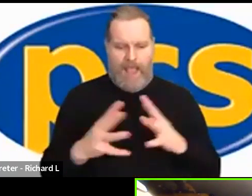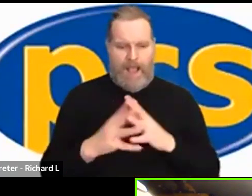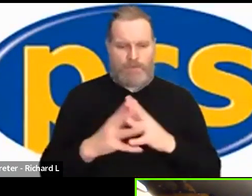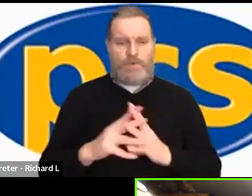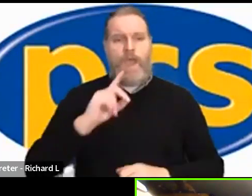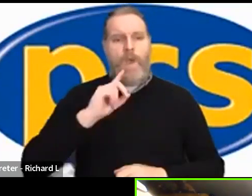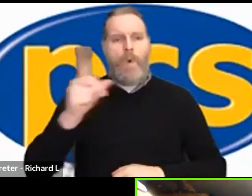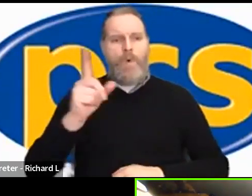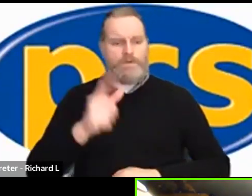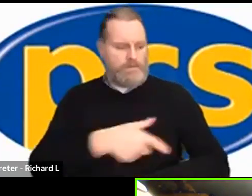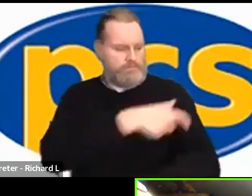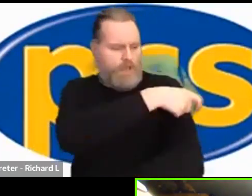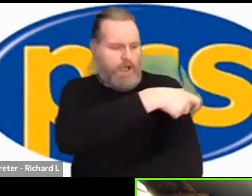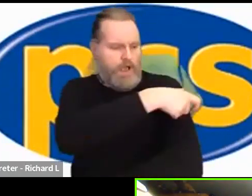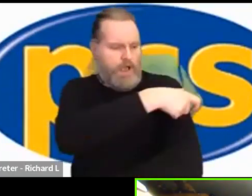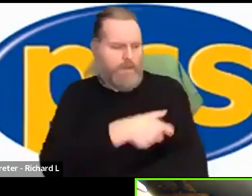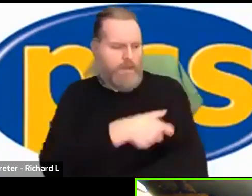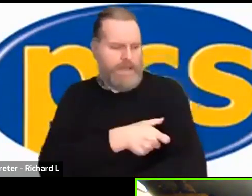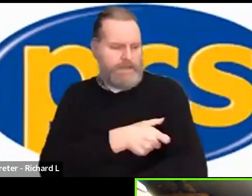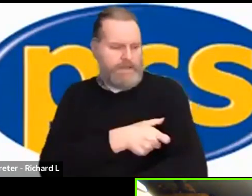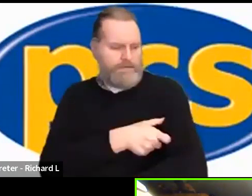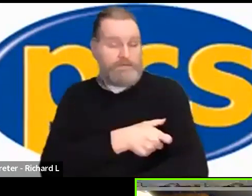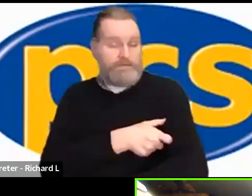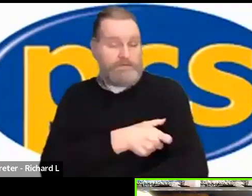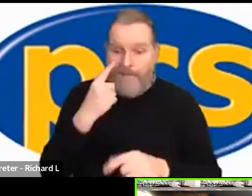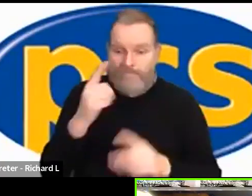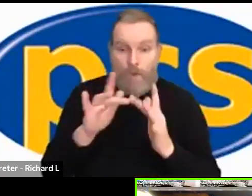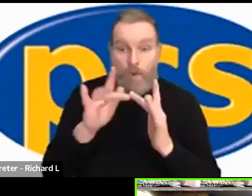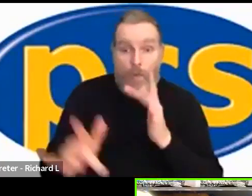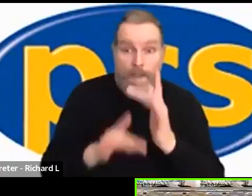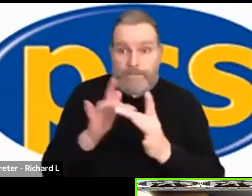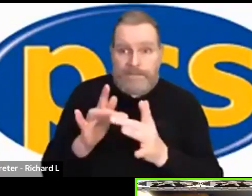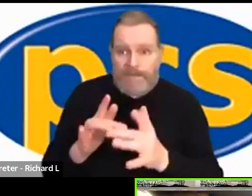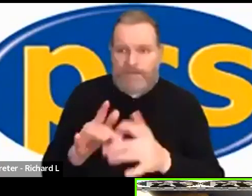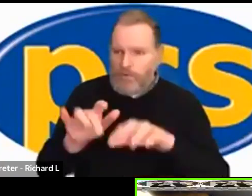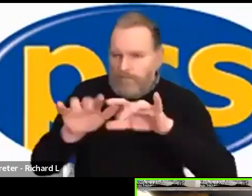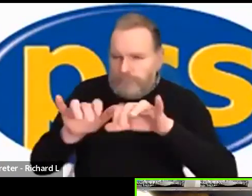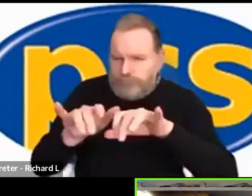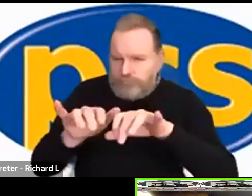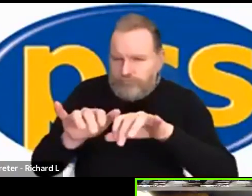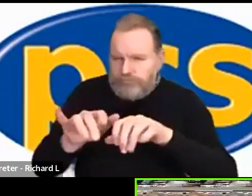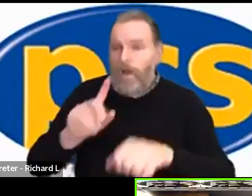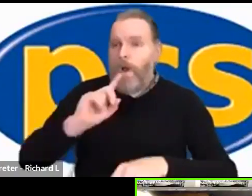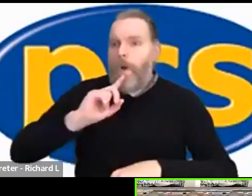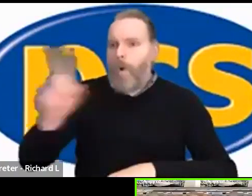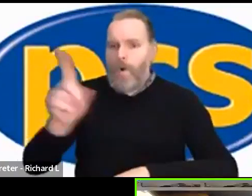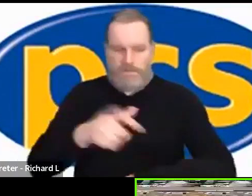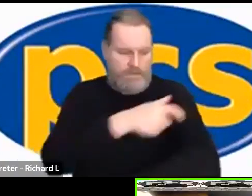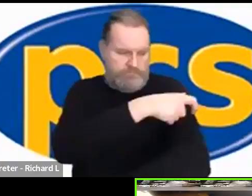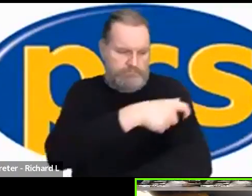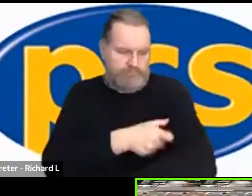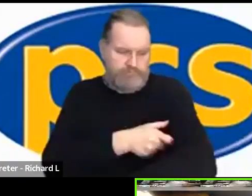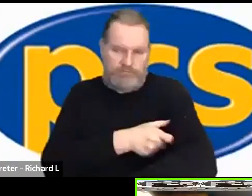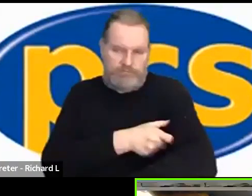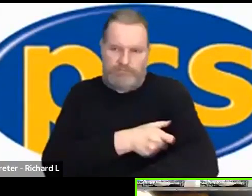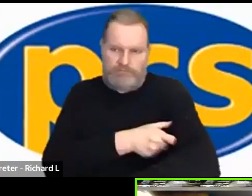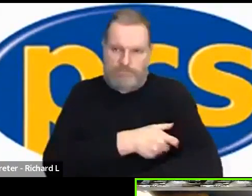How do I order a do I order? Pick it? Arm, band. rder? Pick it? Arm band? There's there are forms on the website. They're order for